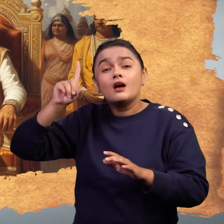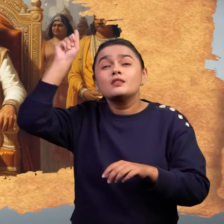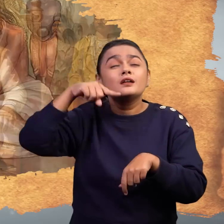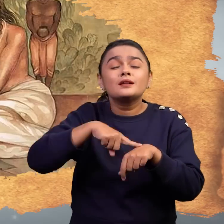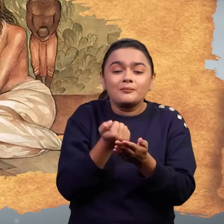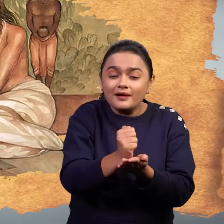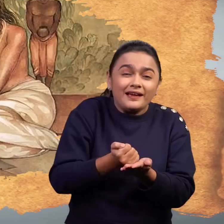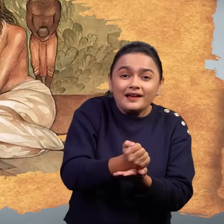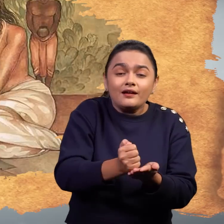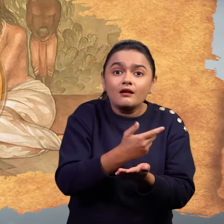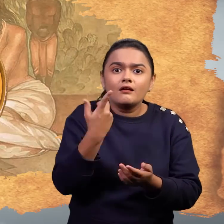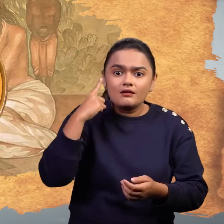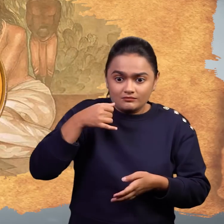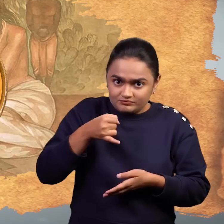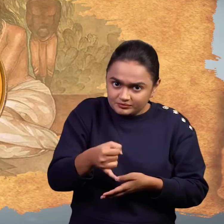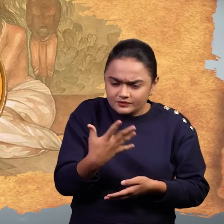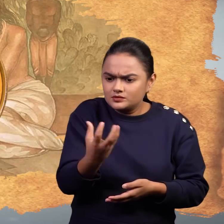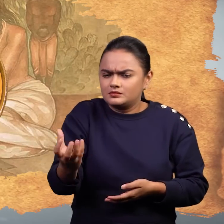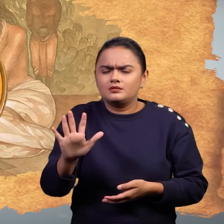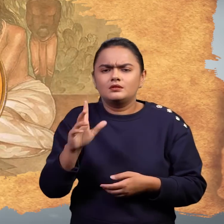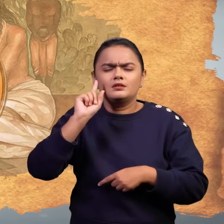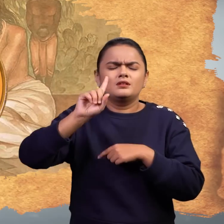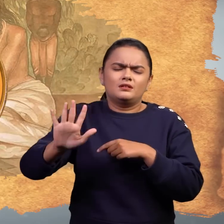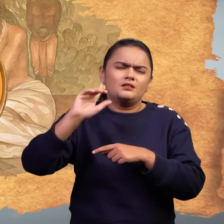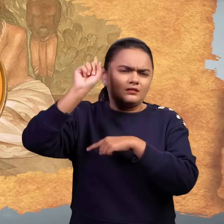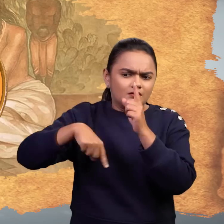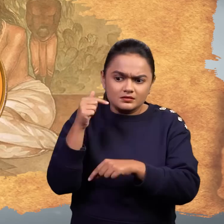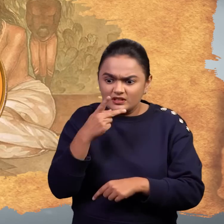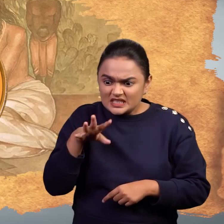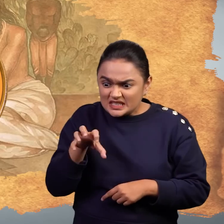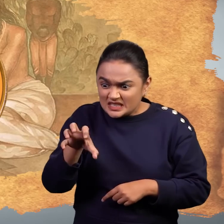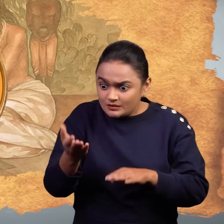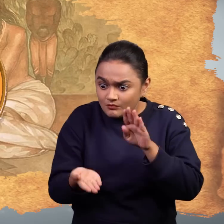In those times, doctors would keep a urine sample overnight. If the sample attracted ants,